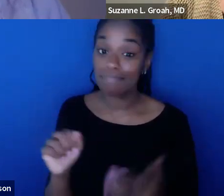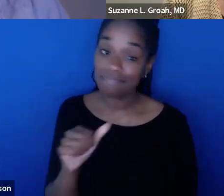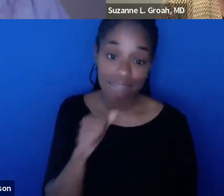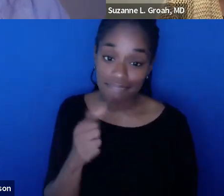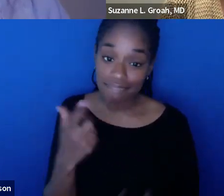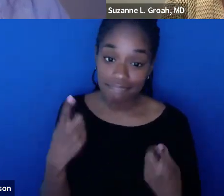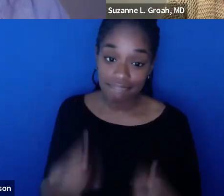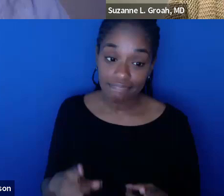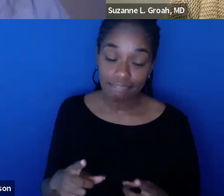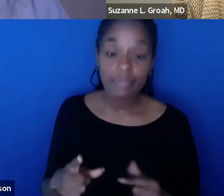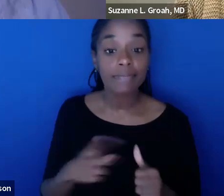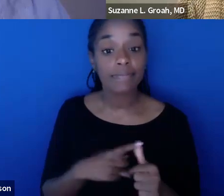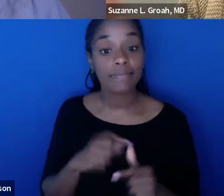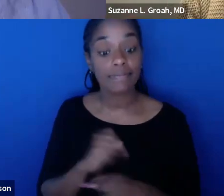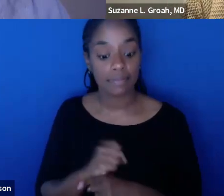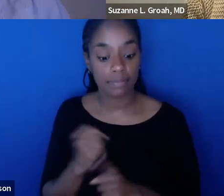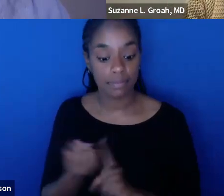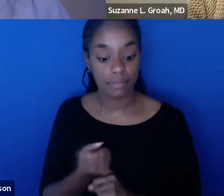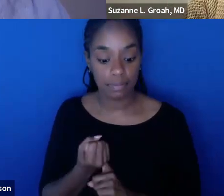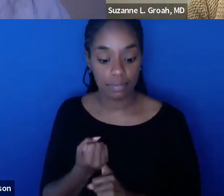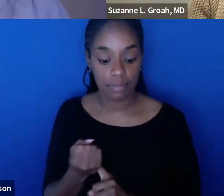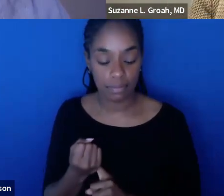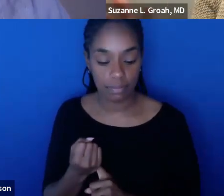On the first case, it is, in the people with neurogenic bladder and